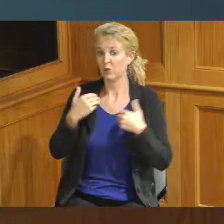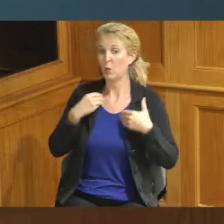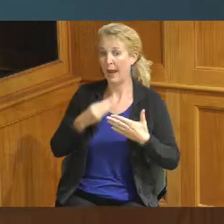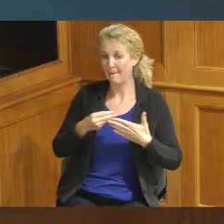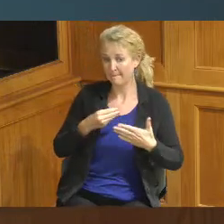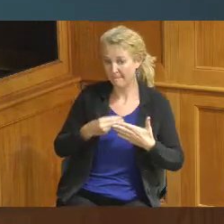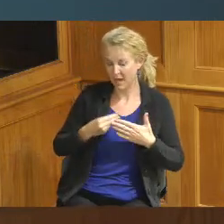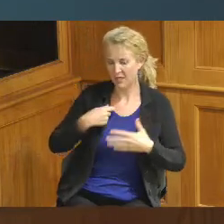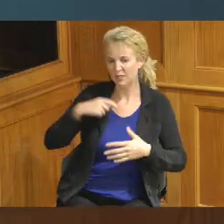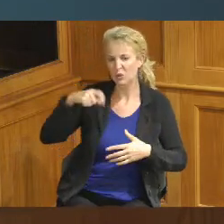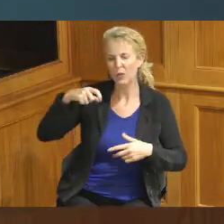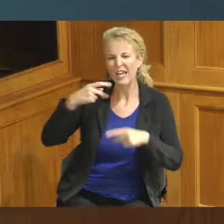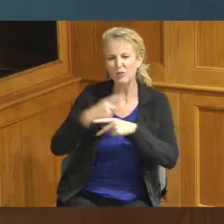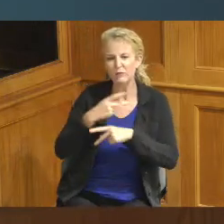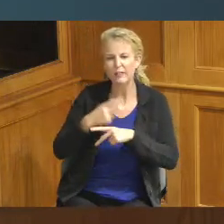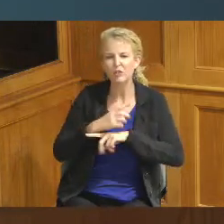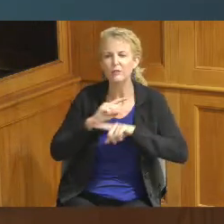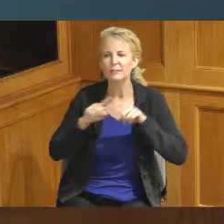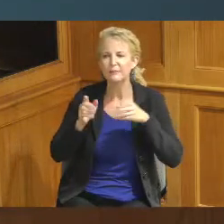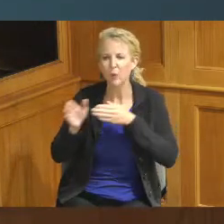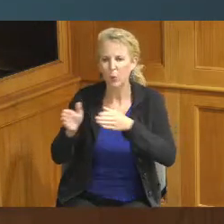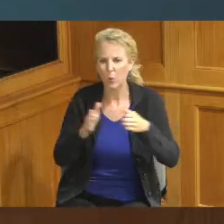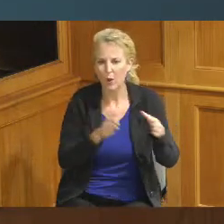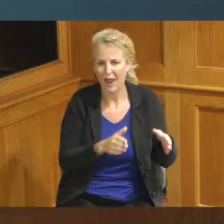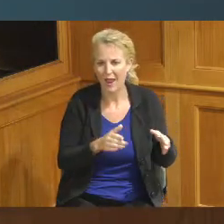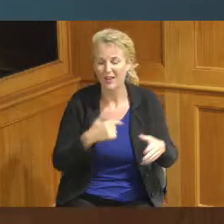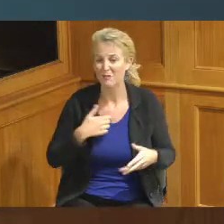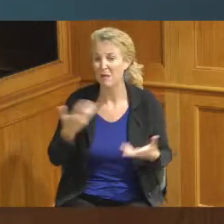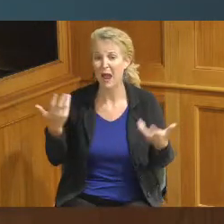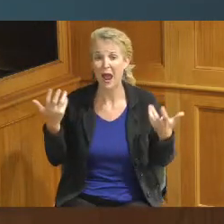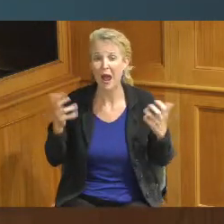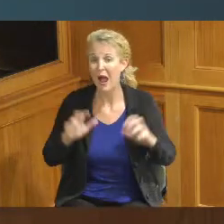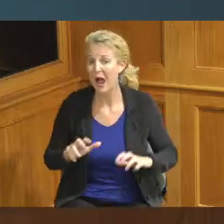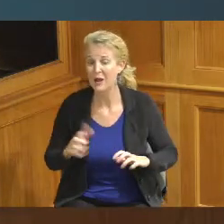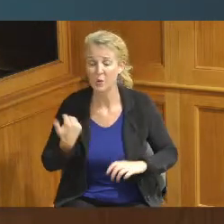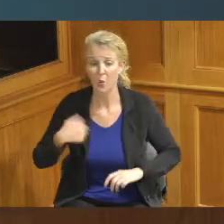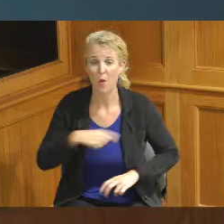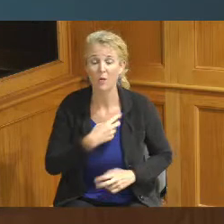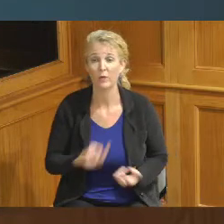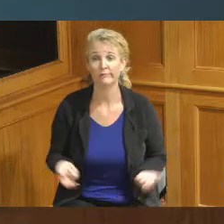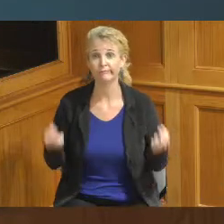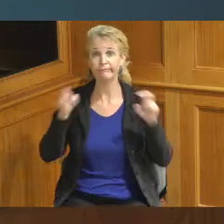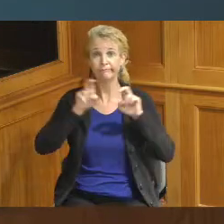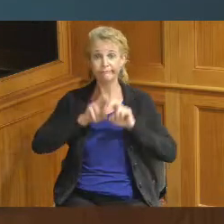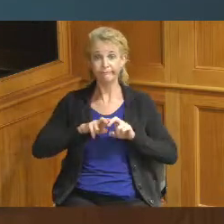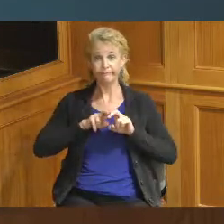the different type model but to go back to we sit in our cubicles and you know you call me and I got